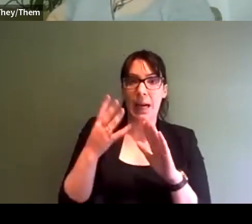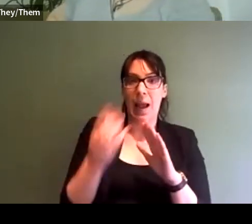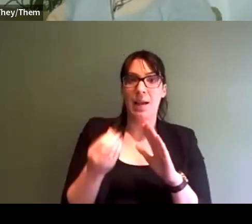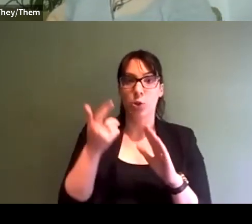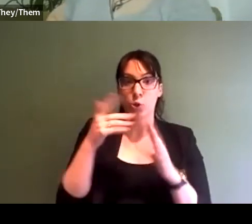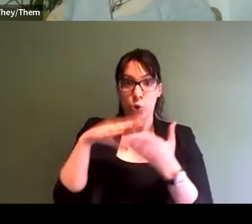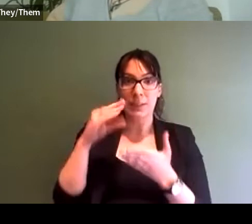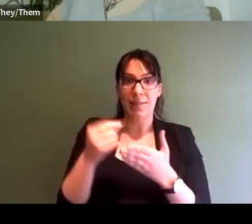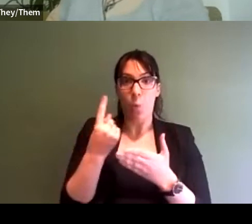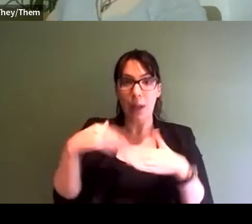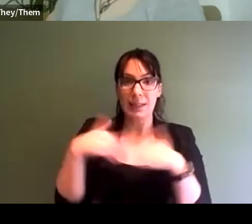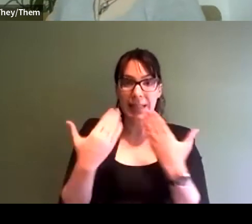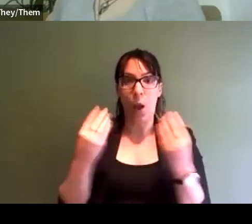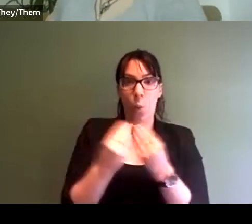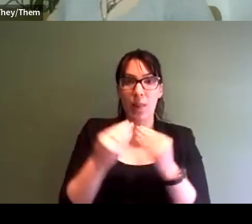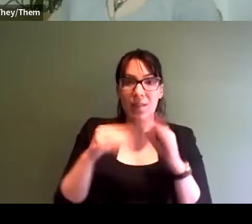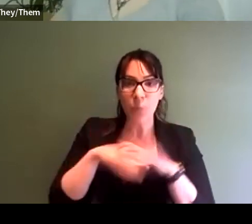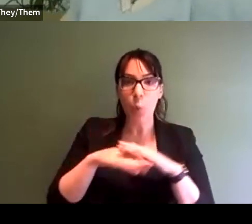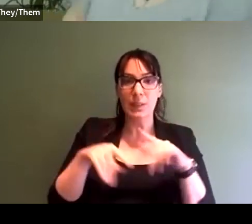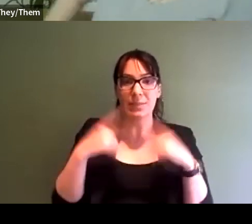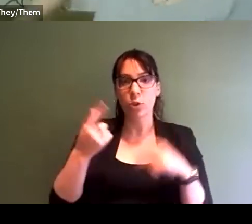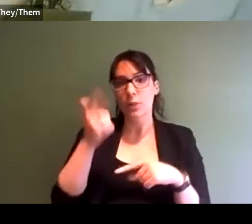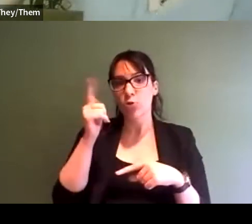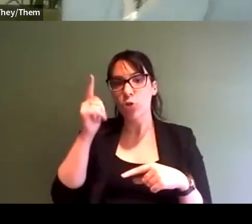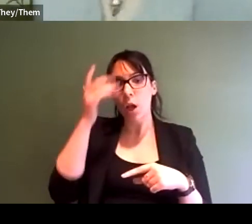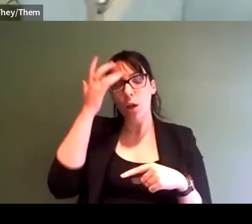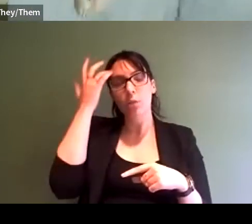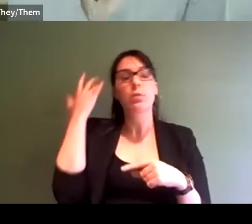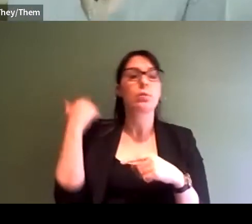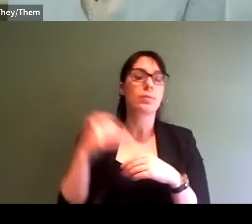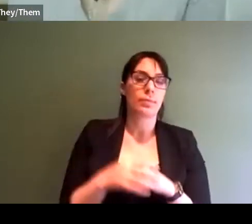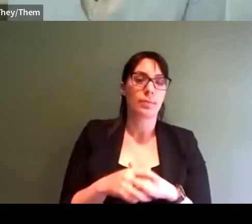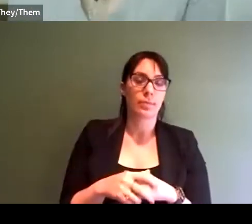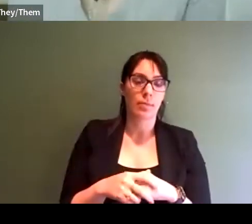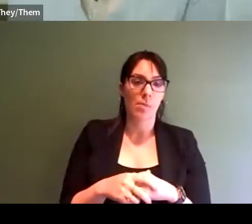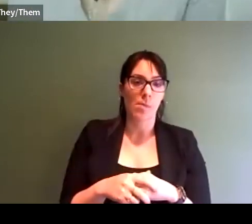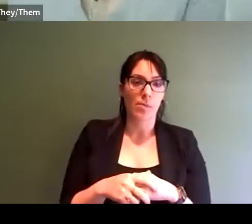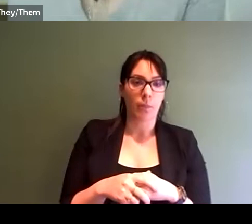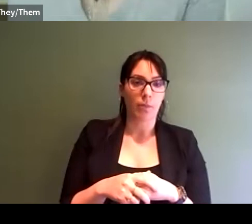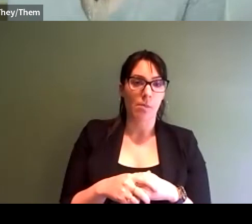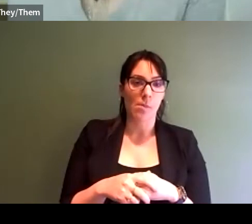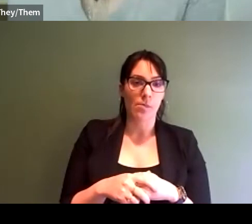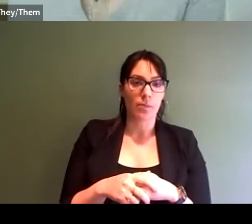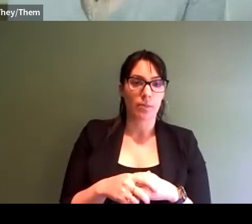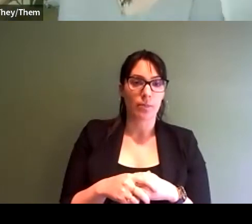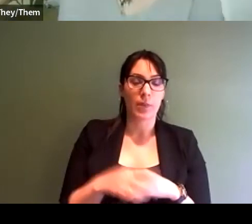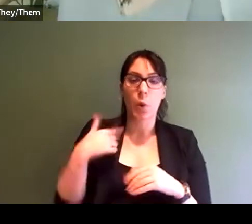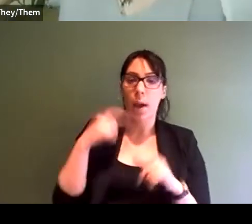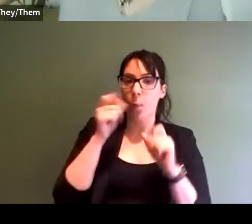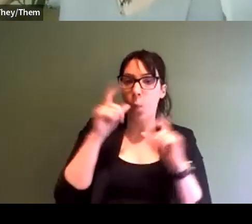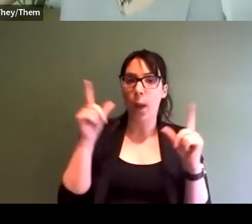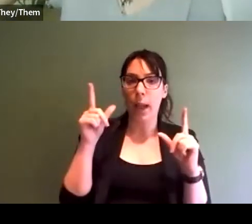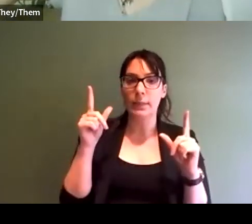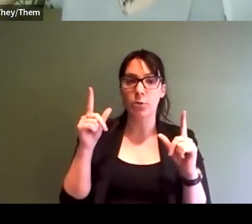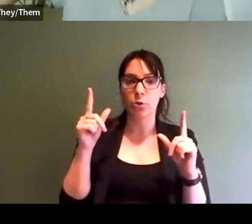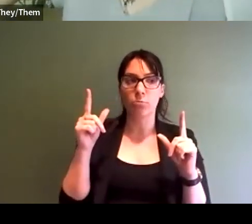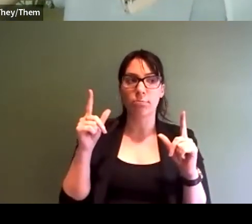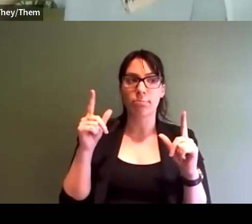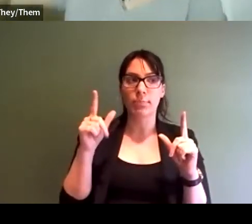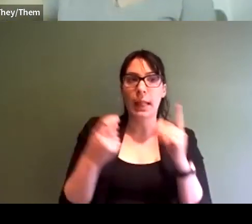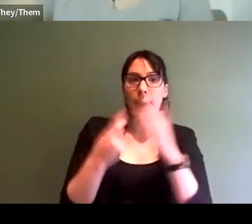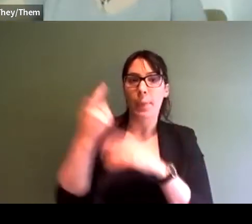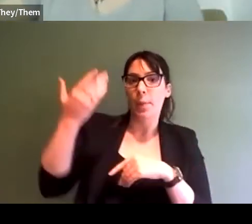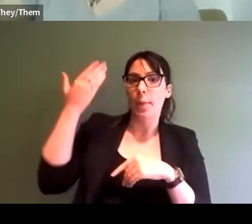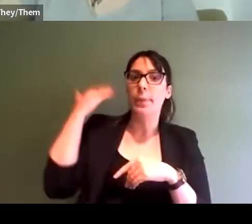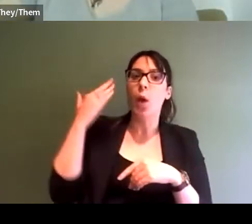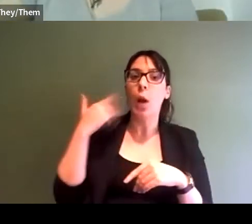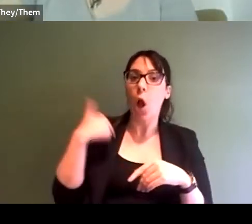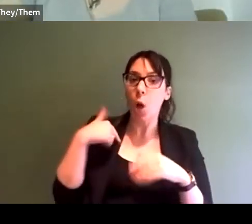I just kind of wanted to add that in because we're kind of talking from a past primary school experience but as someone who works in primary school I am aware, it's kind of evolved I know this was a thing when I was in primary school not necessarily where